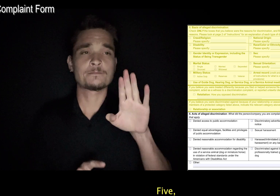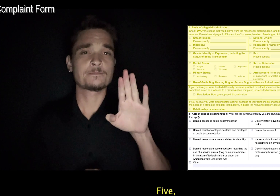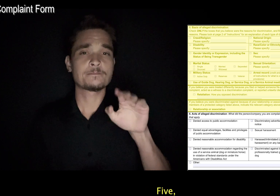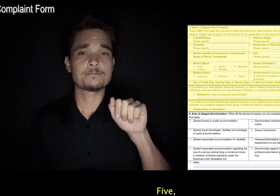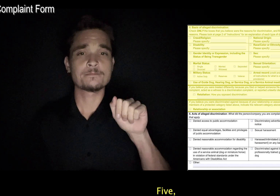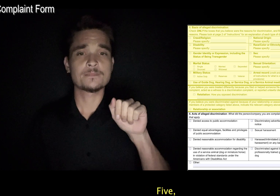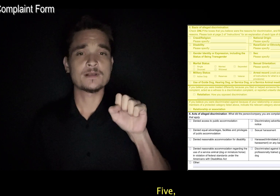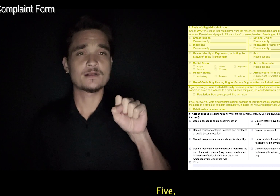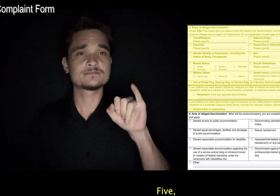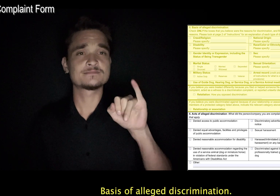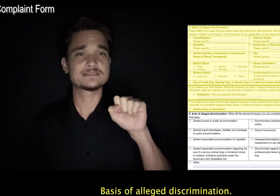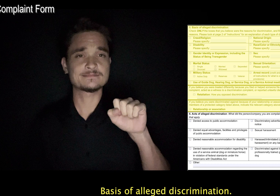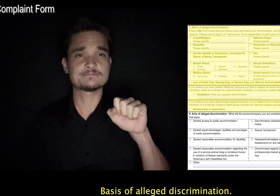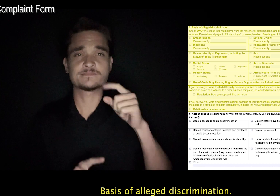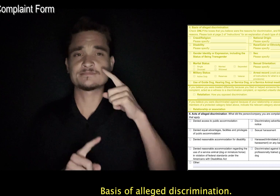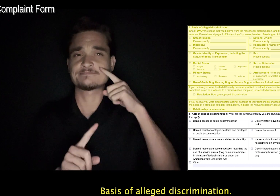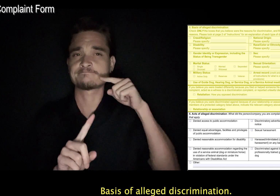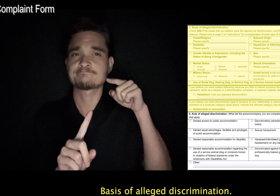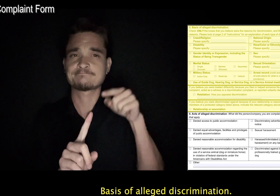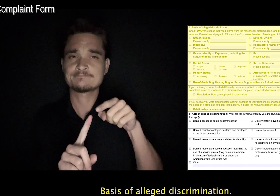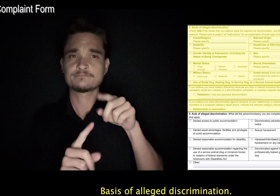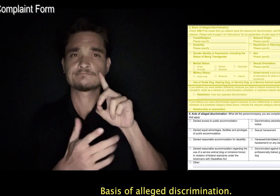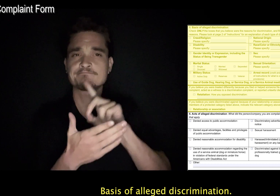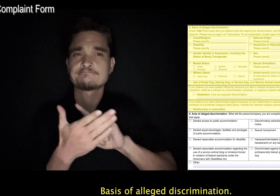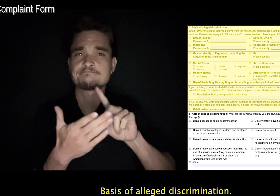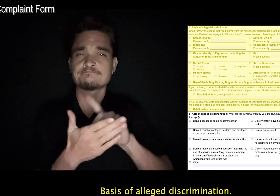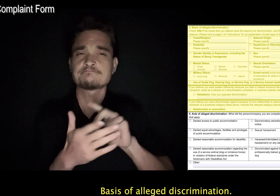Five, Basis of alleged discrimination.